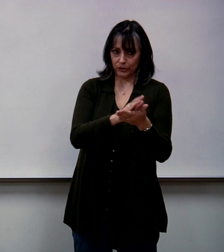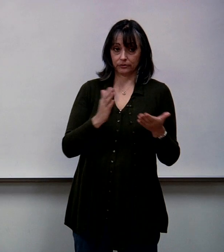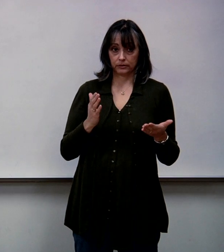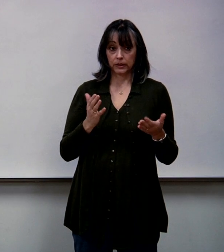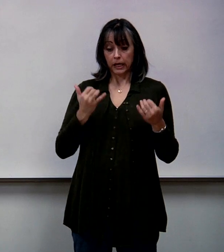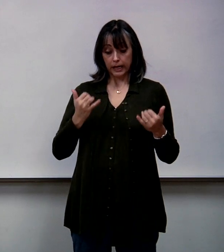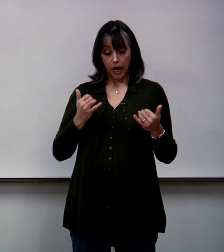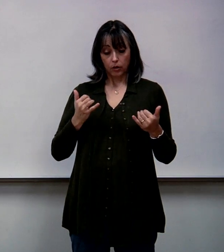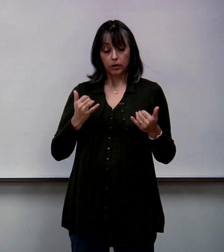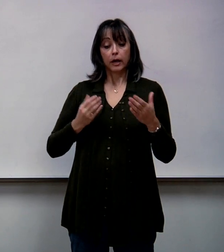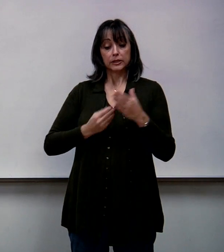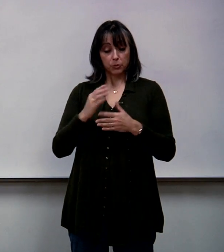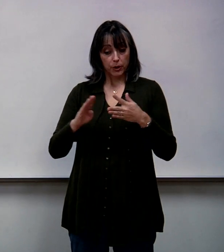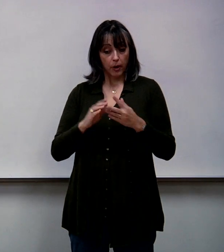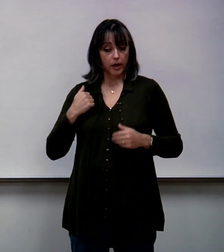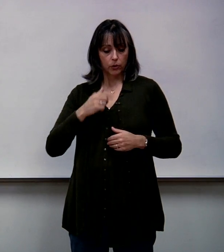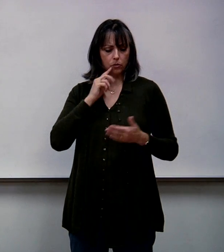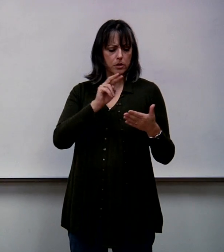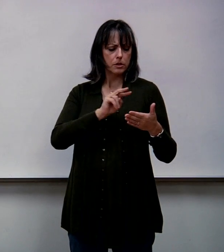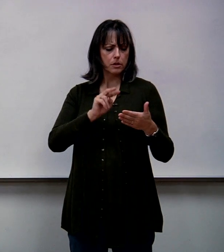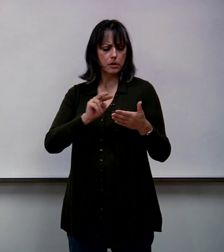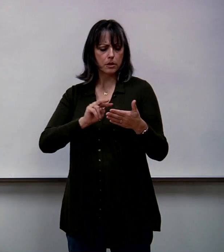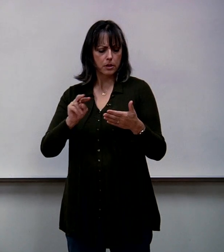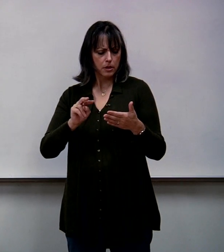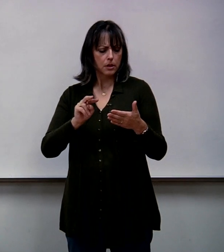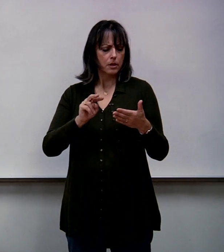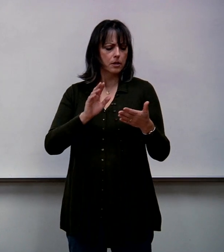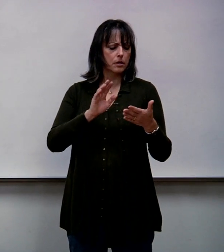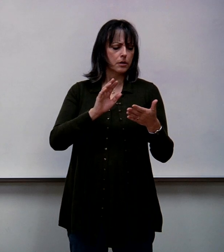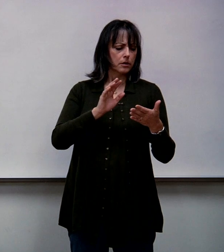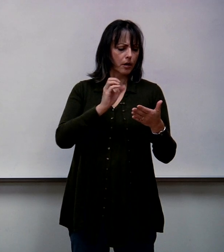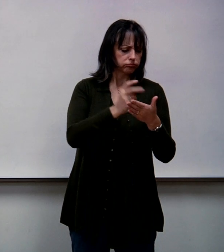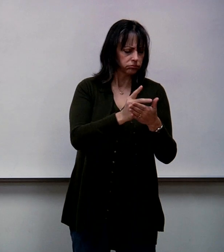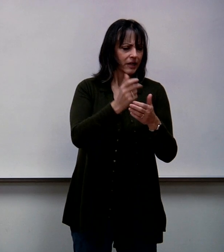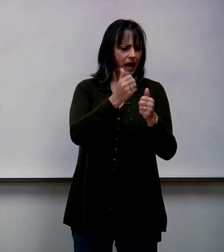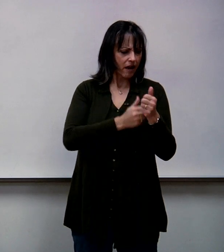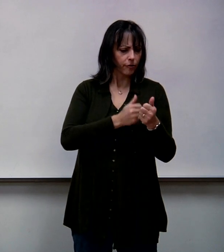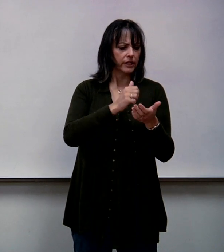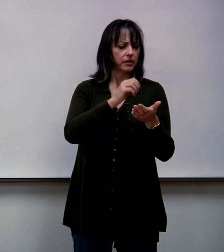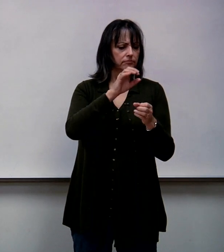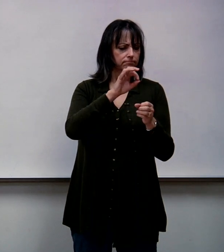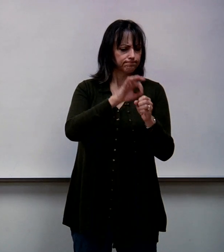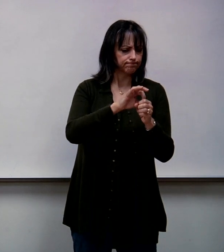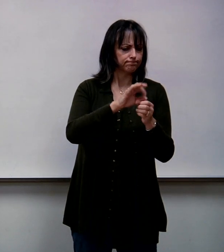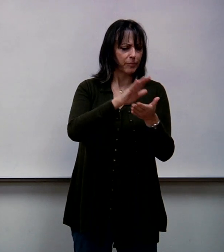verifying everyone's packets and all the signatures. You'll receive an email saying that you are eligible to run